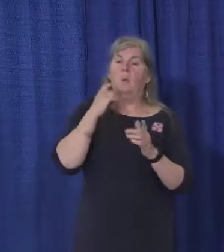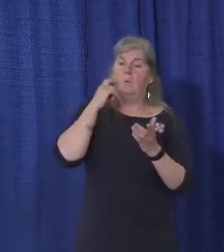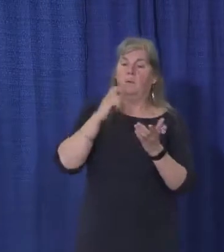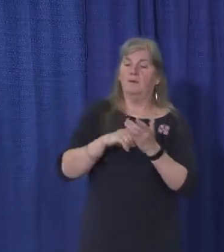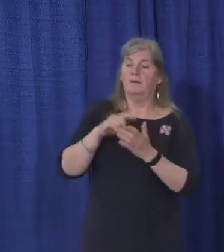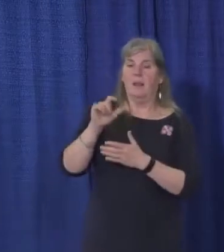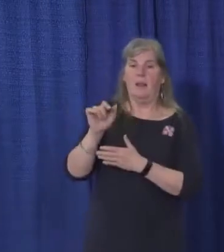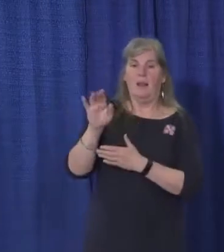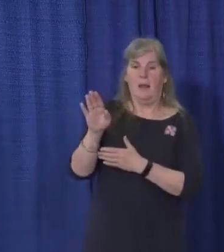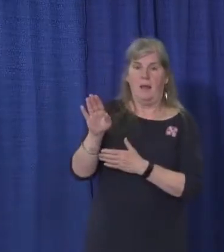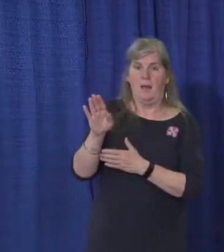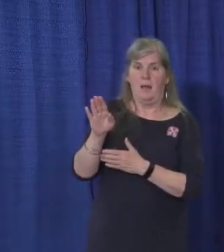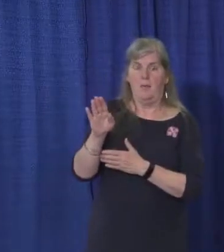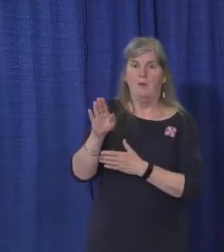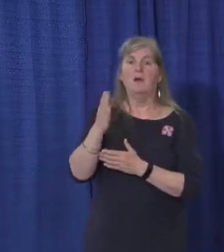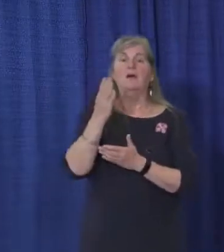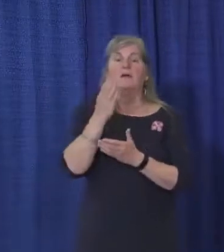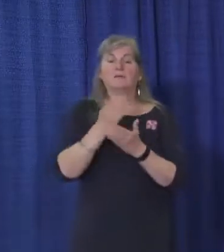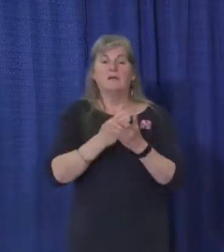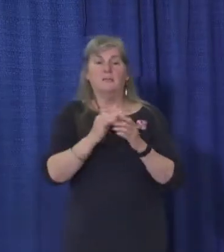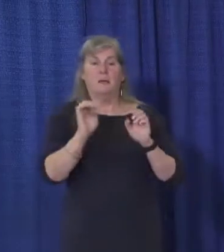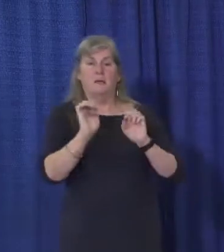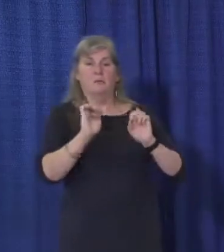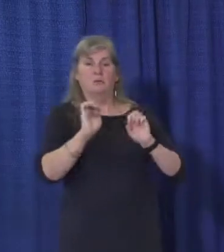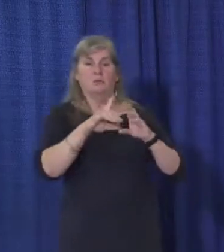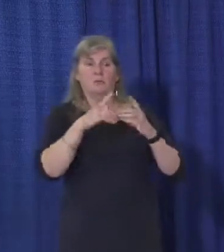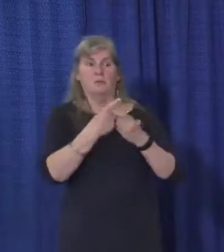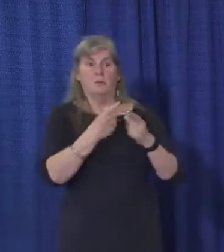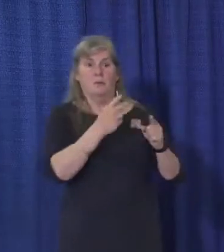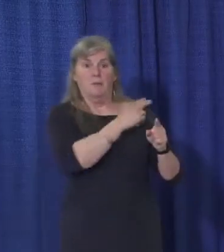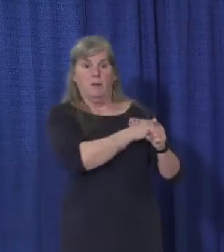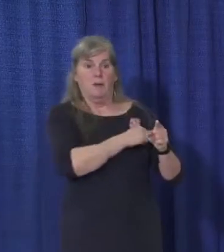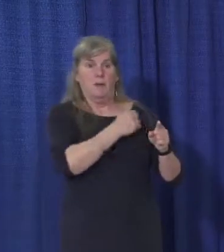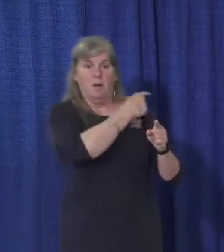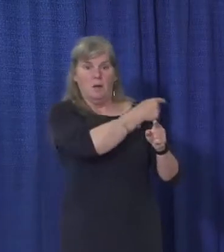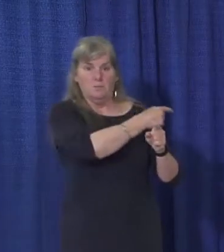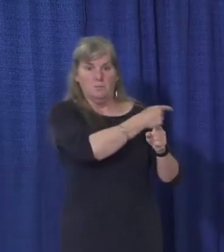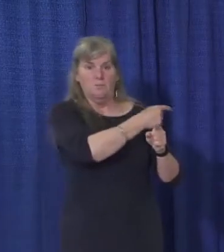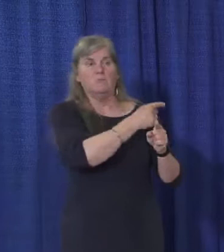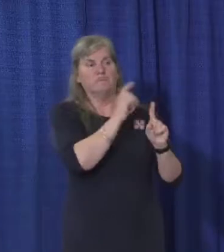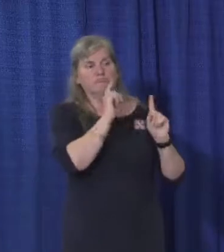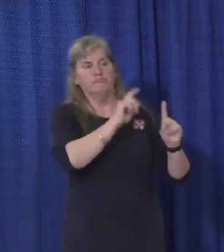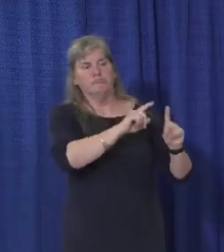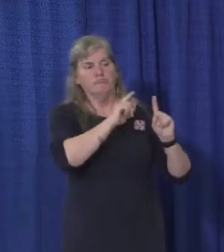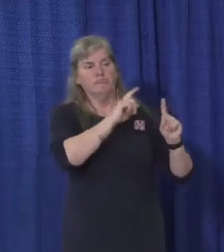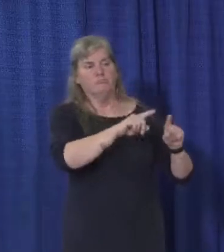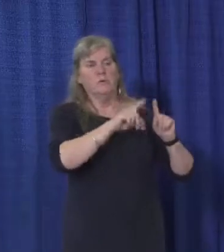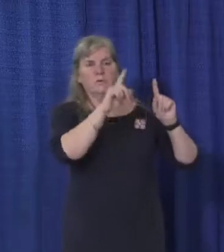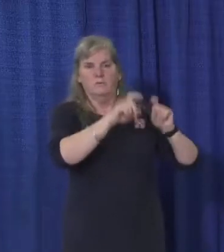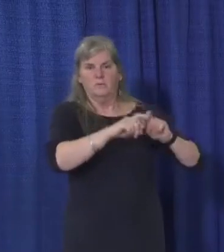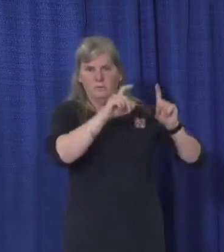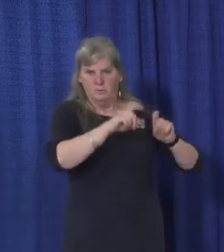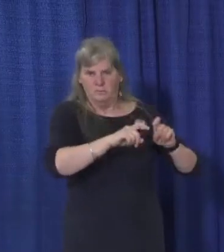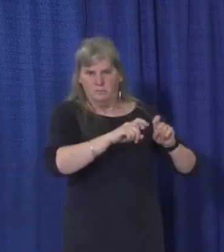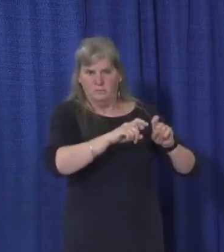testing. If he beat out patient department I think because of